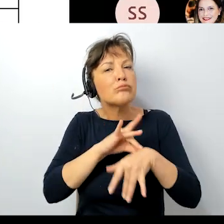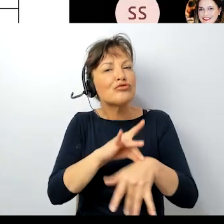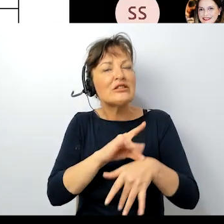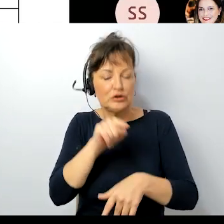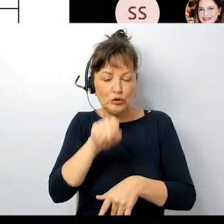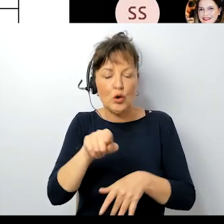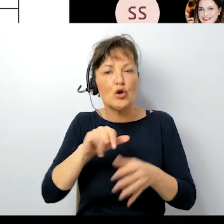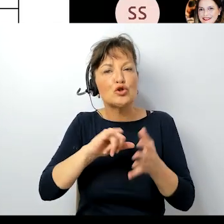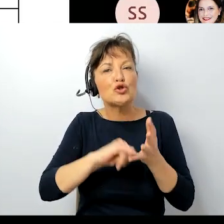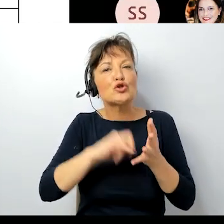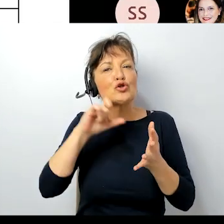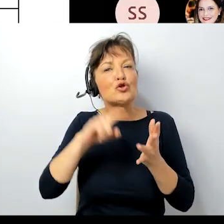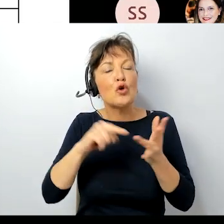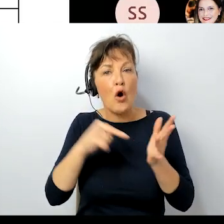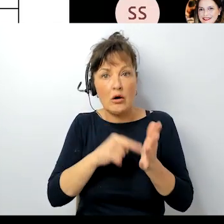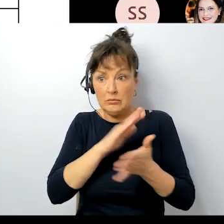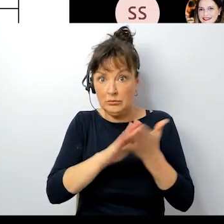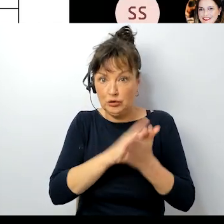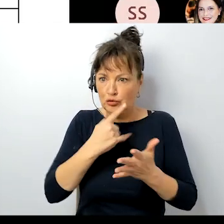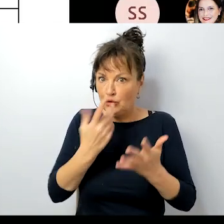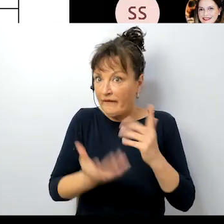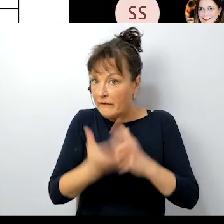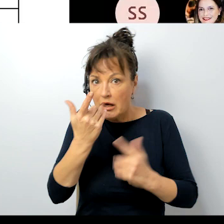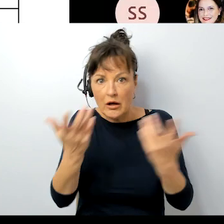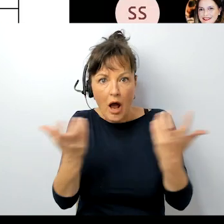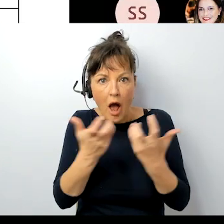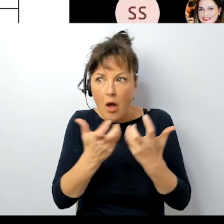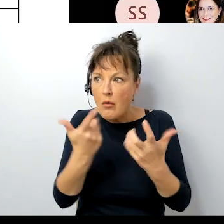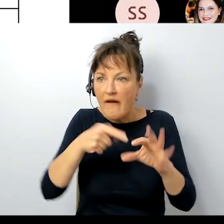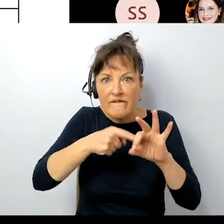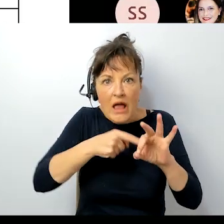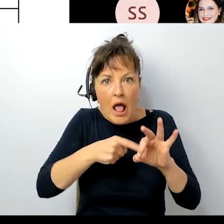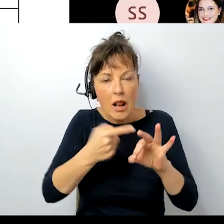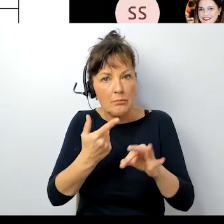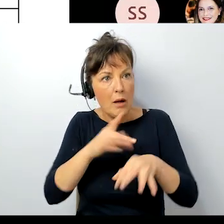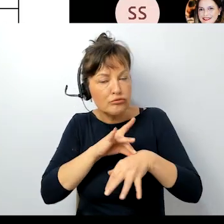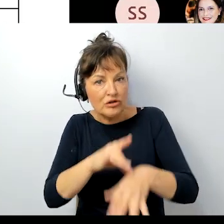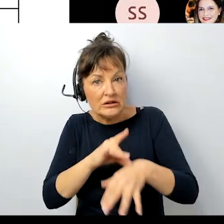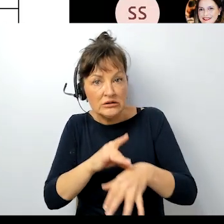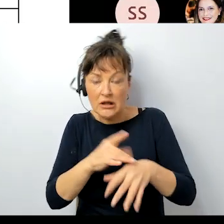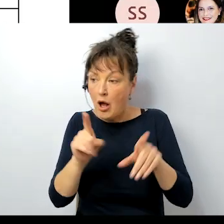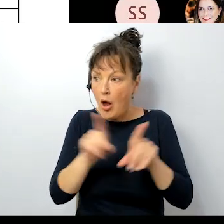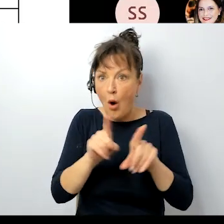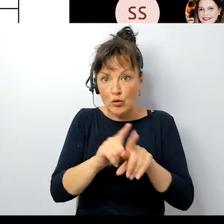walkthrough of our website apprenticeships.scot, highlighting where you can find vacancies and how